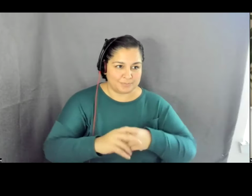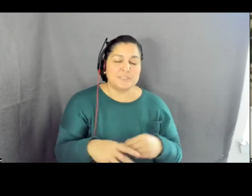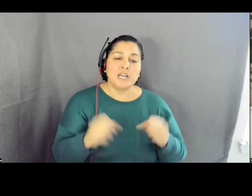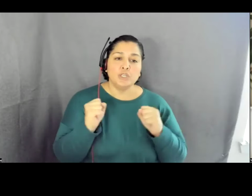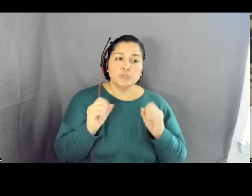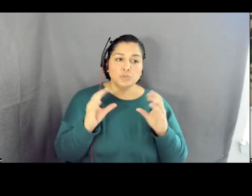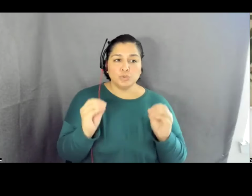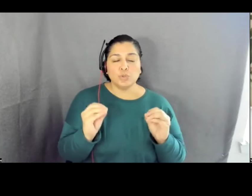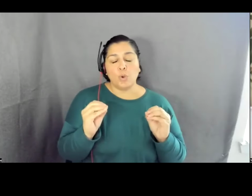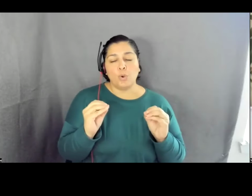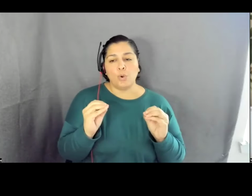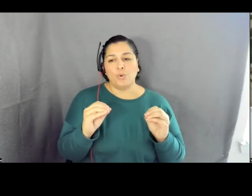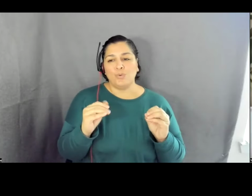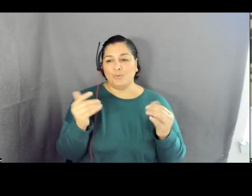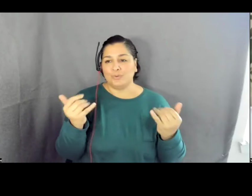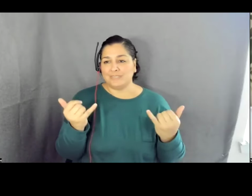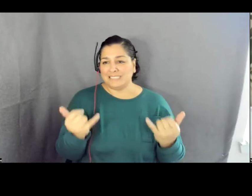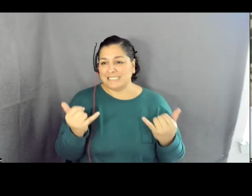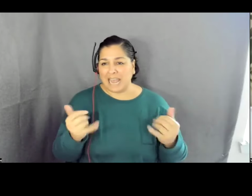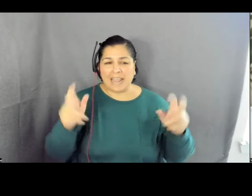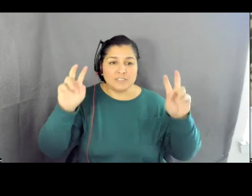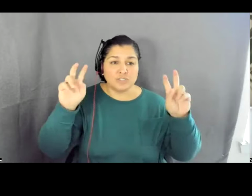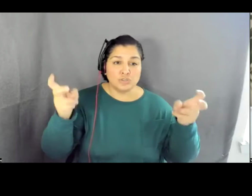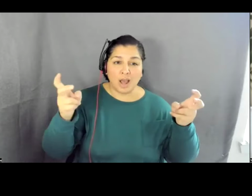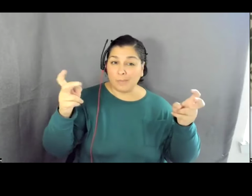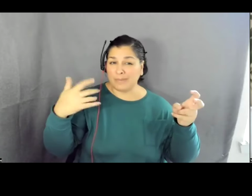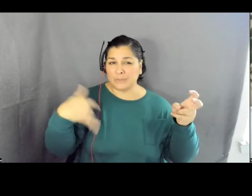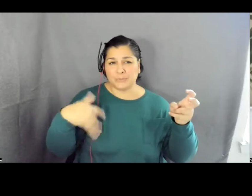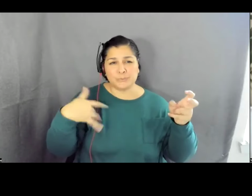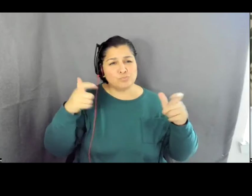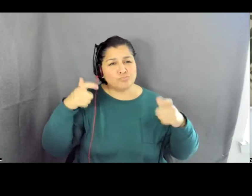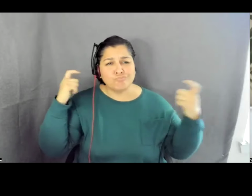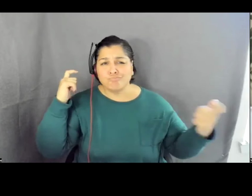I mean, this topic is huge, and I feel like we're only going to scratch the surface of it.